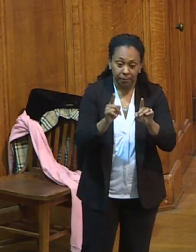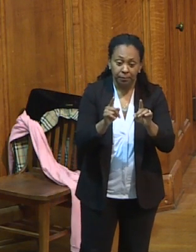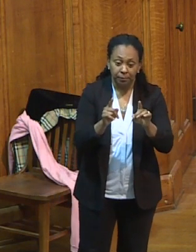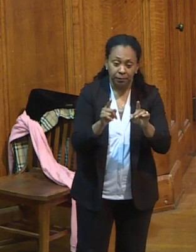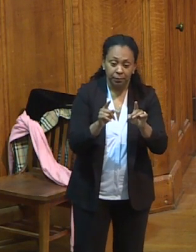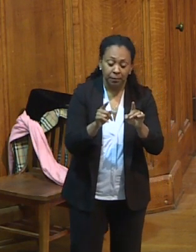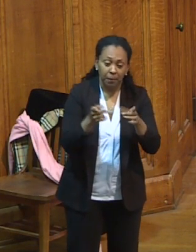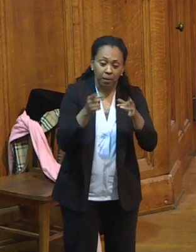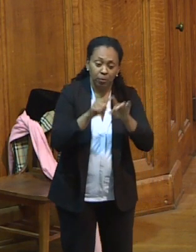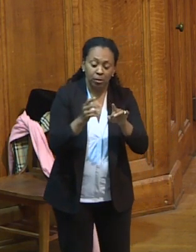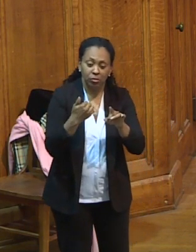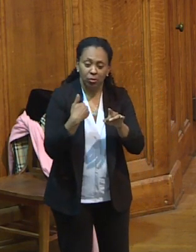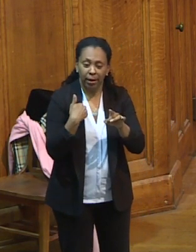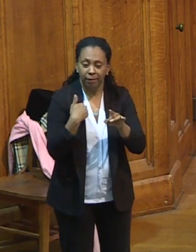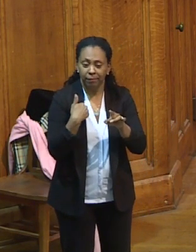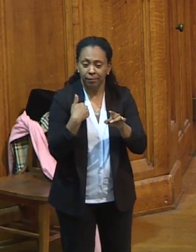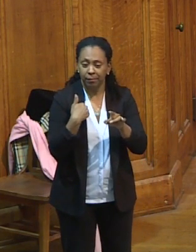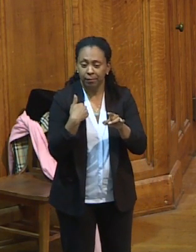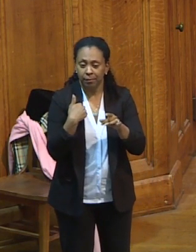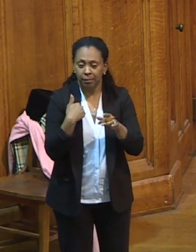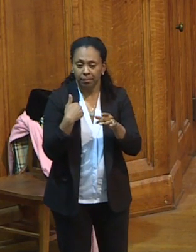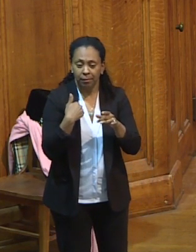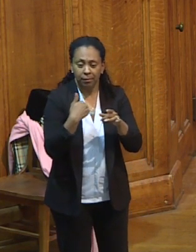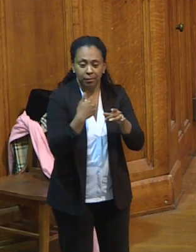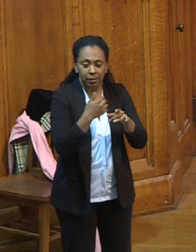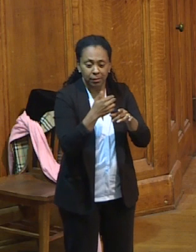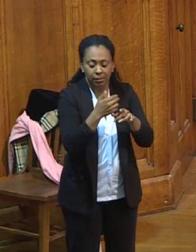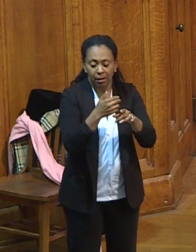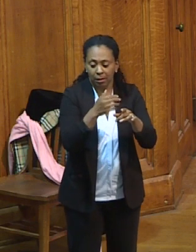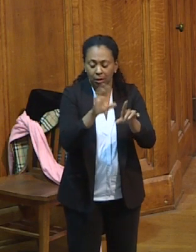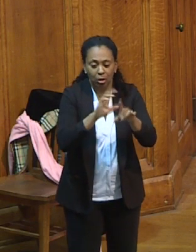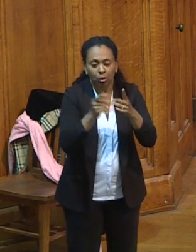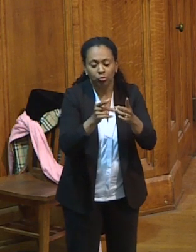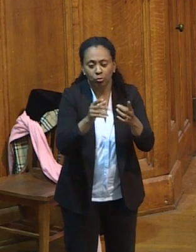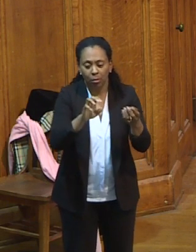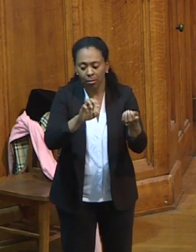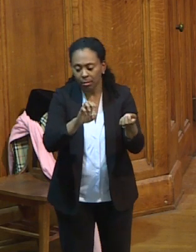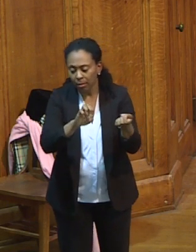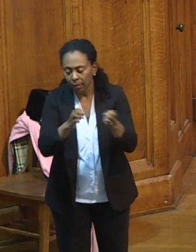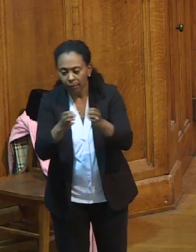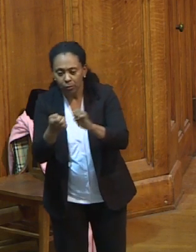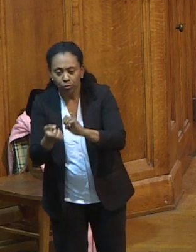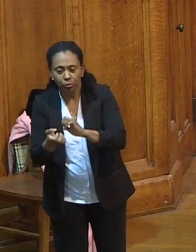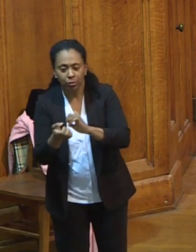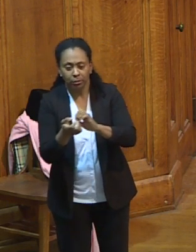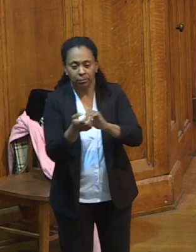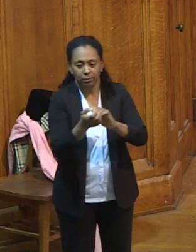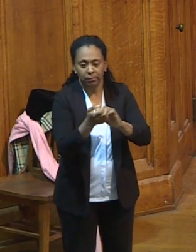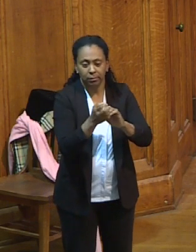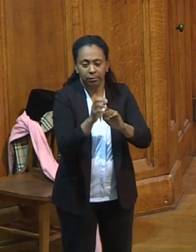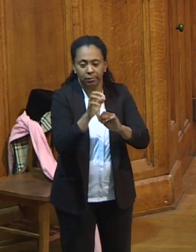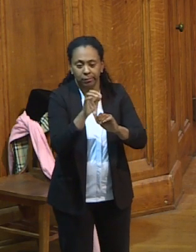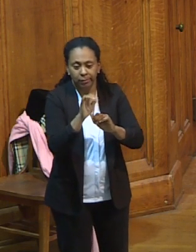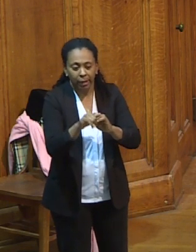But we also have this work in the cultural evolution literature and the cognitive evolution literature